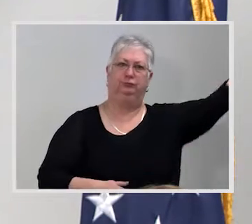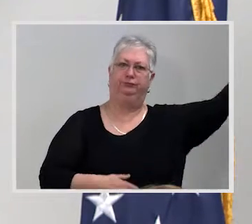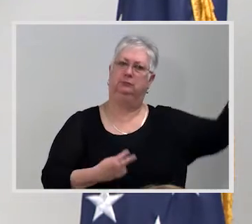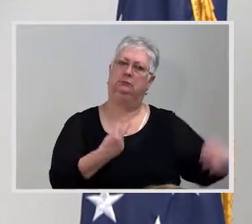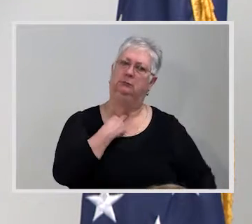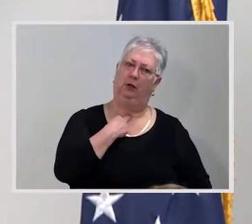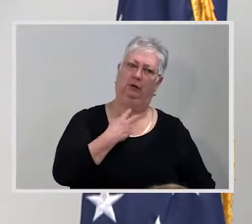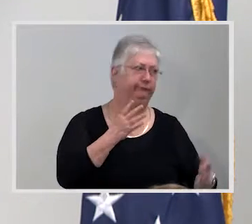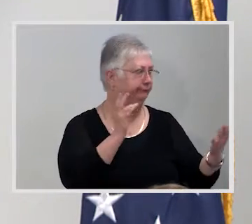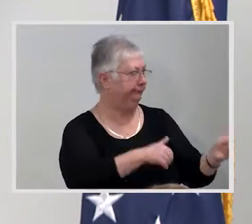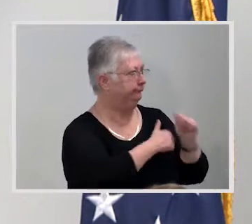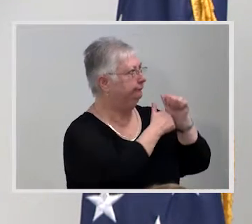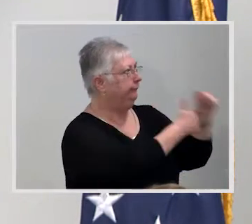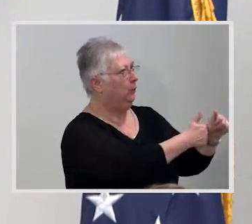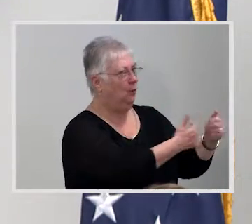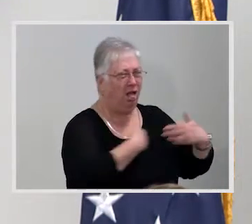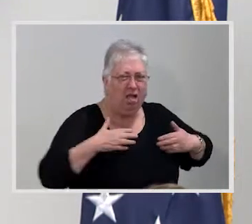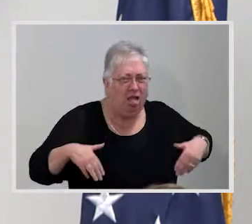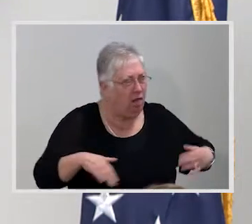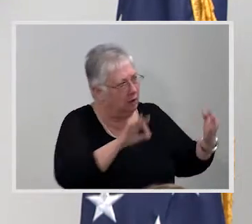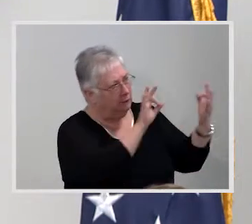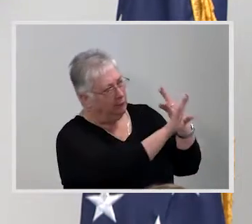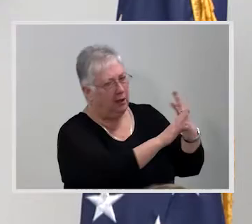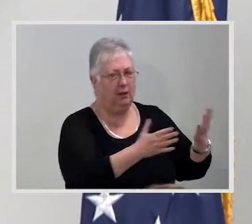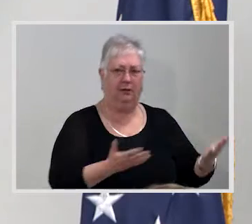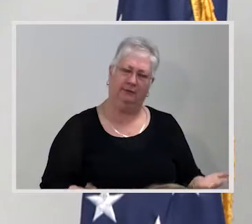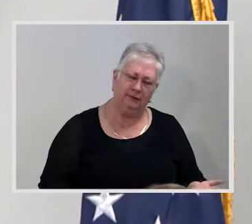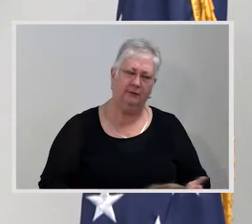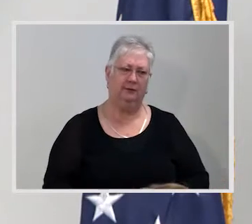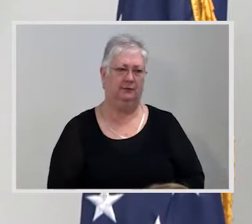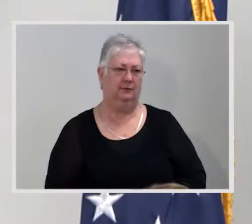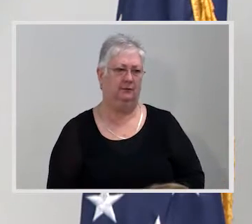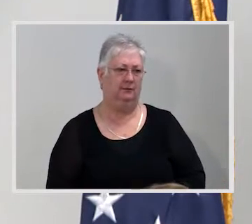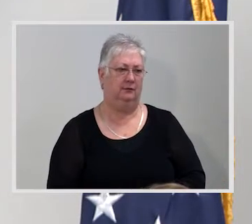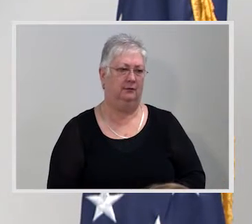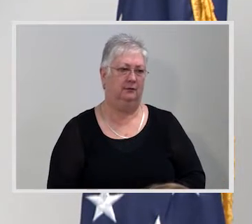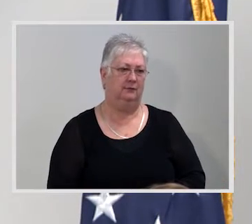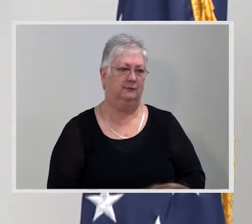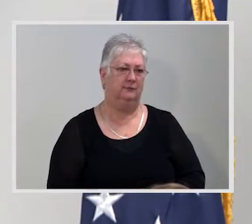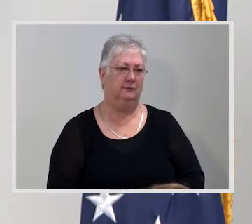AND TOO OFTEN WHAT WE SAW WAS THAT THE MAYOR WOULD PRESENT IT, THE COUNCIL WOULD PRESENT IT.